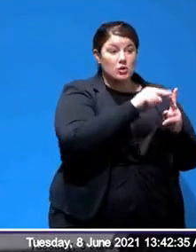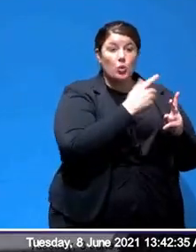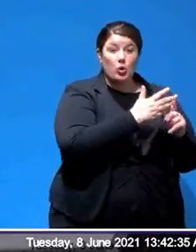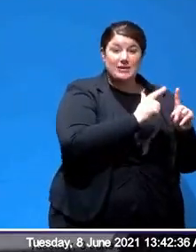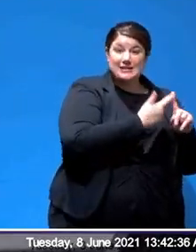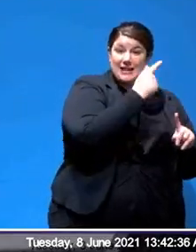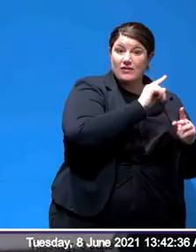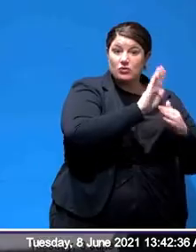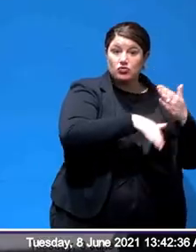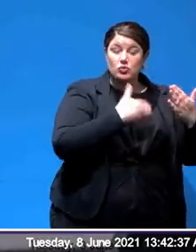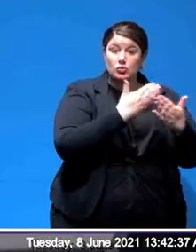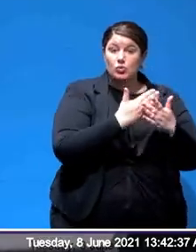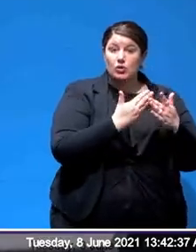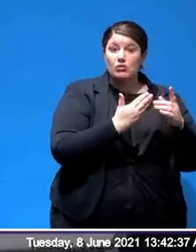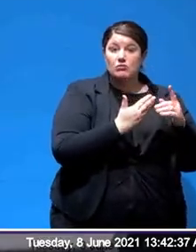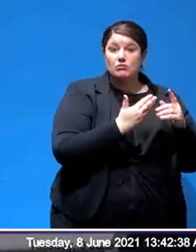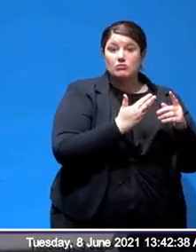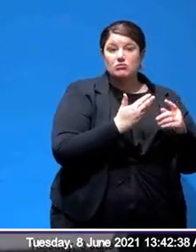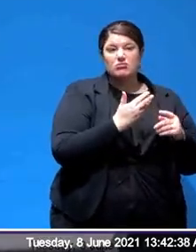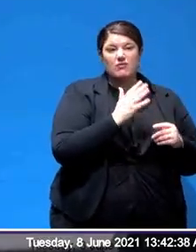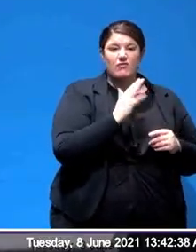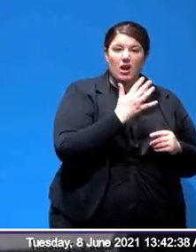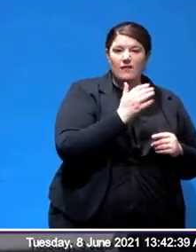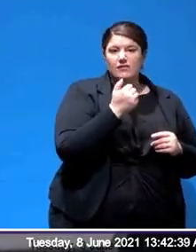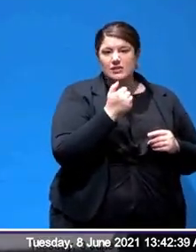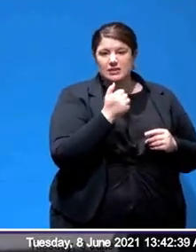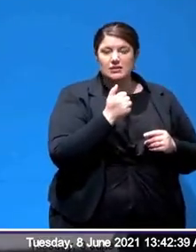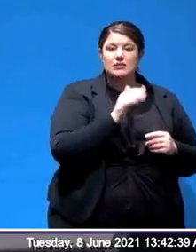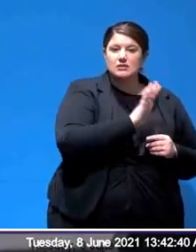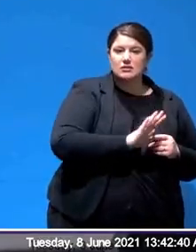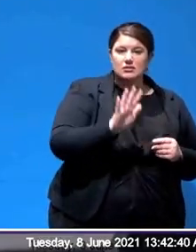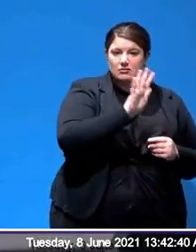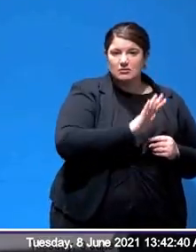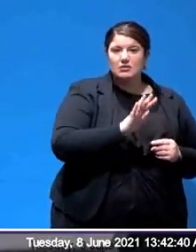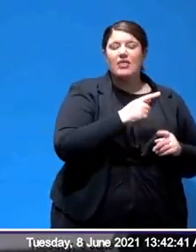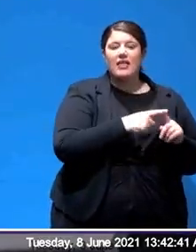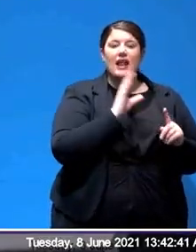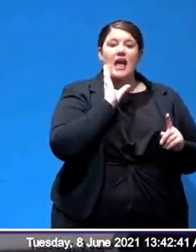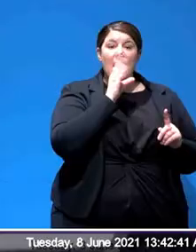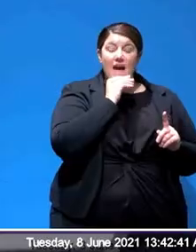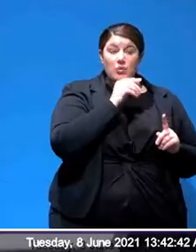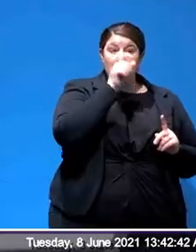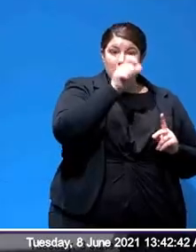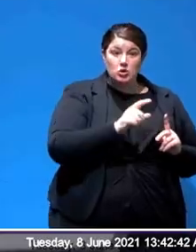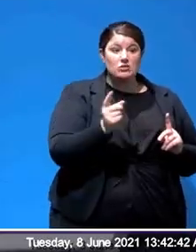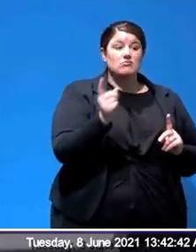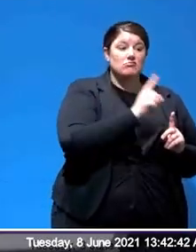am to 1910 or 1920, and we have an afternoon person who would start at 2.00